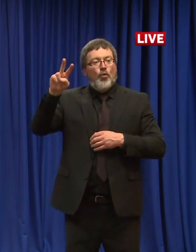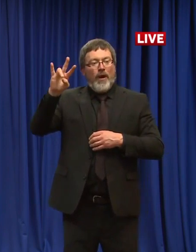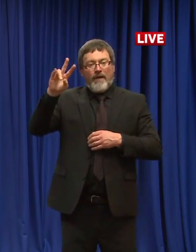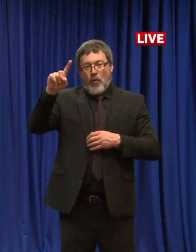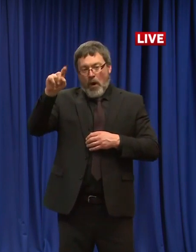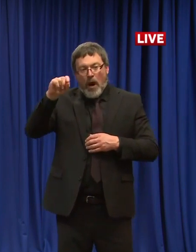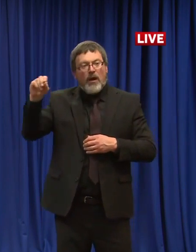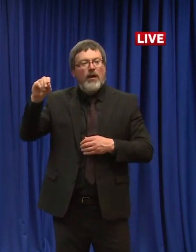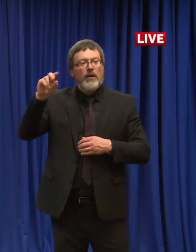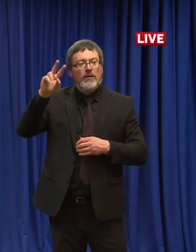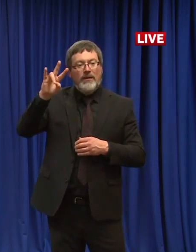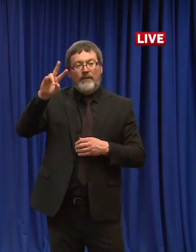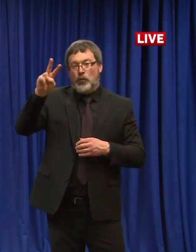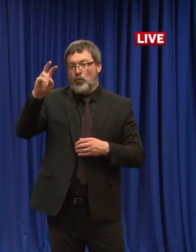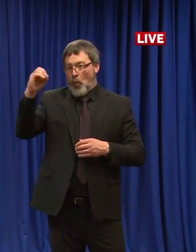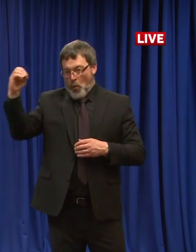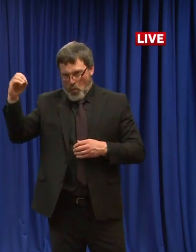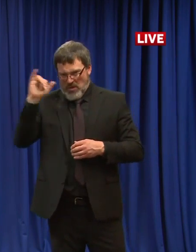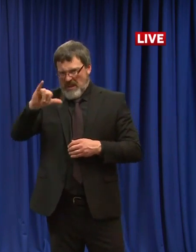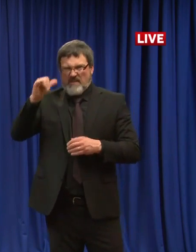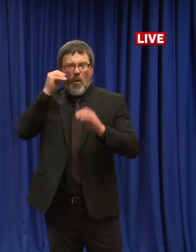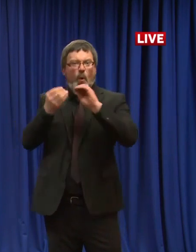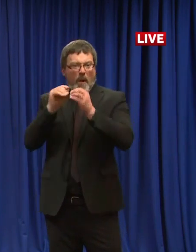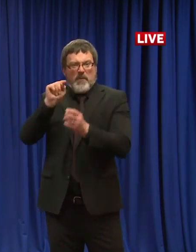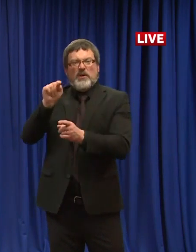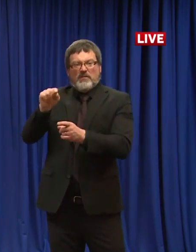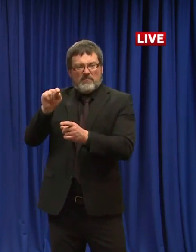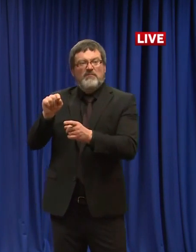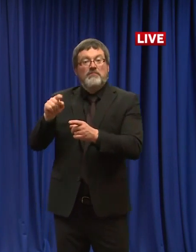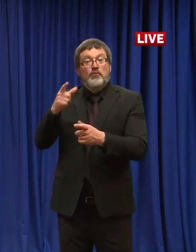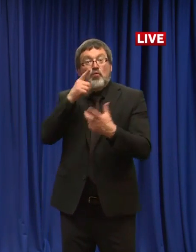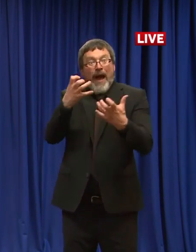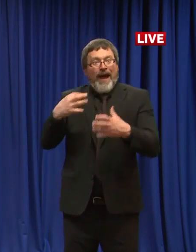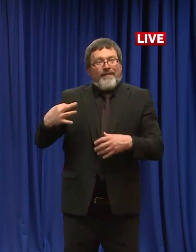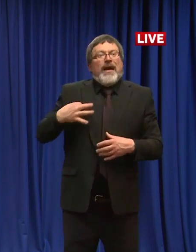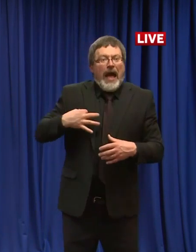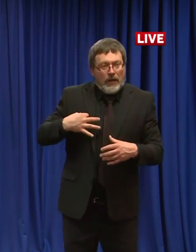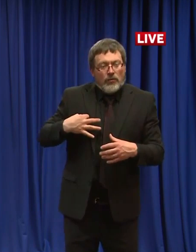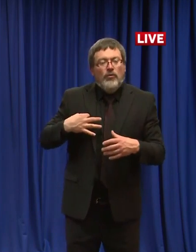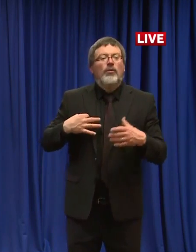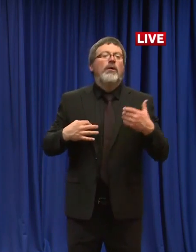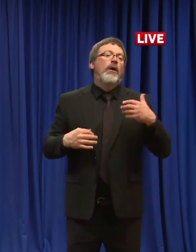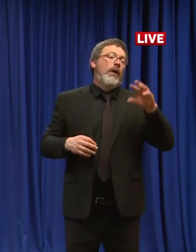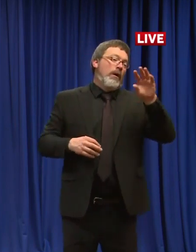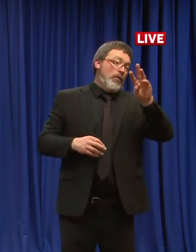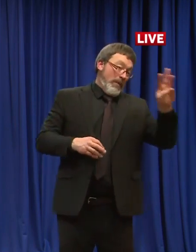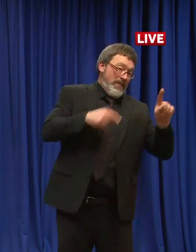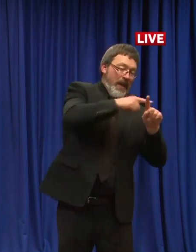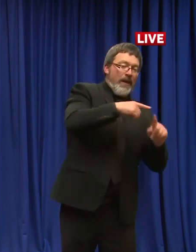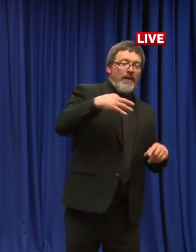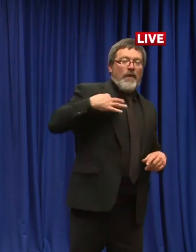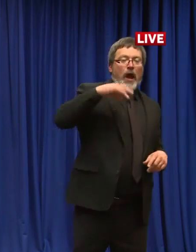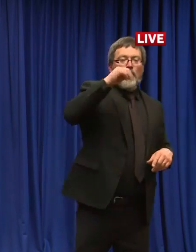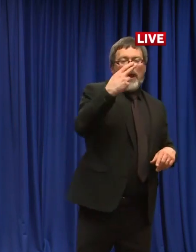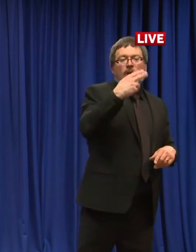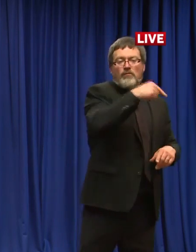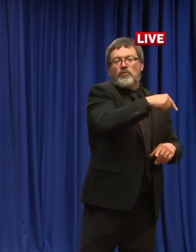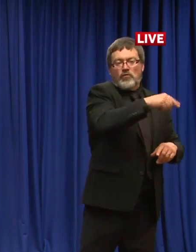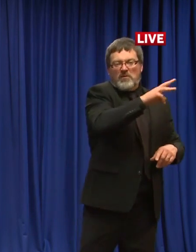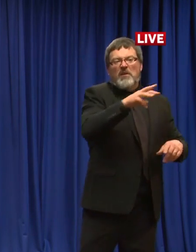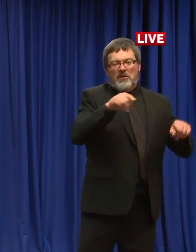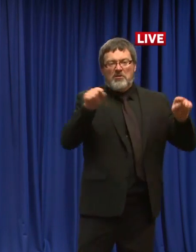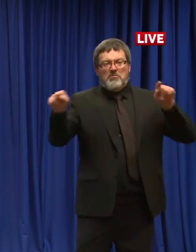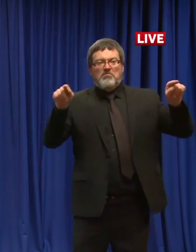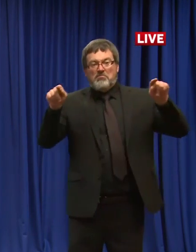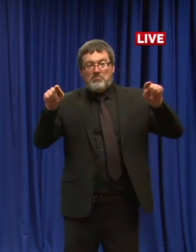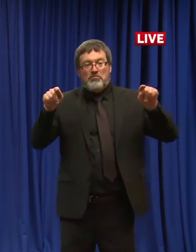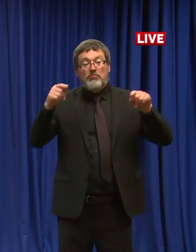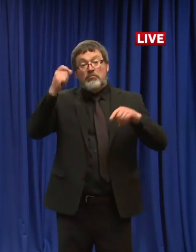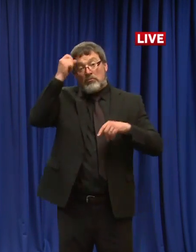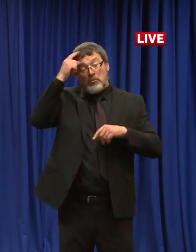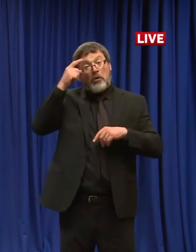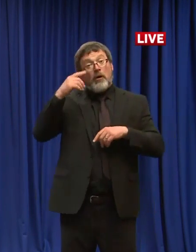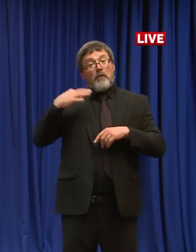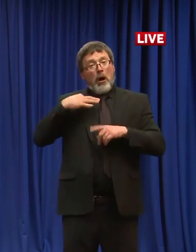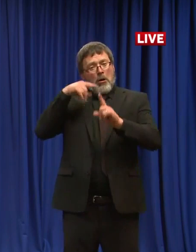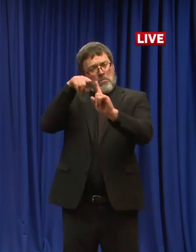THAT’S TWO SEVEN ONE SEVEN TWO ZERO ZERO OR VOLUNTEER NEW HAMPSHIRE WEBSITE ITSELF JUST TO CLICK ON THE LINK AND PUT YOUR NAME INTO THE MIX TO VOLUNTEER AND IT ISN’T JUST VOLUNTEERING